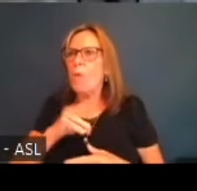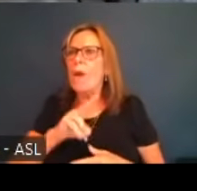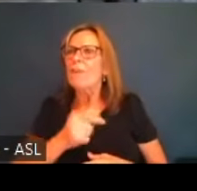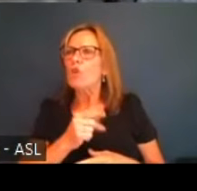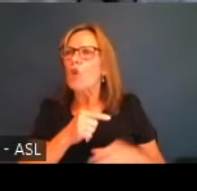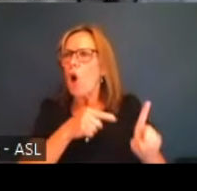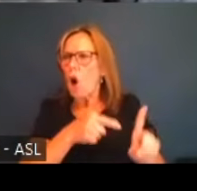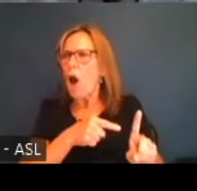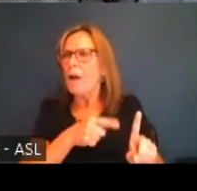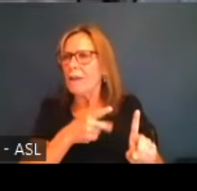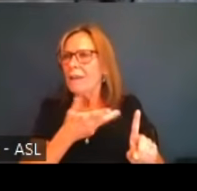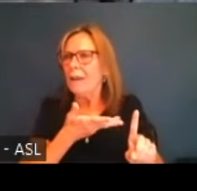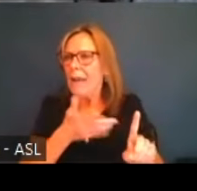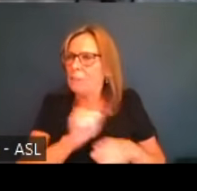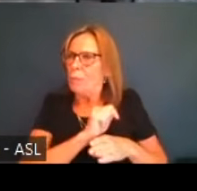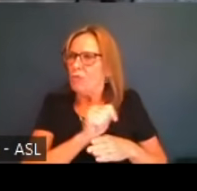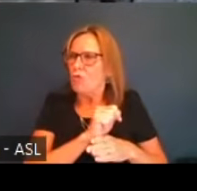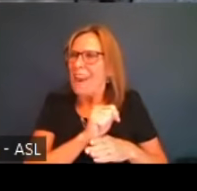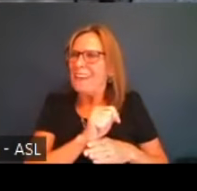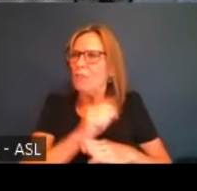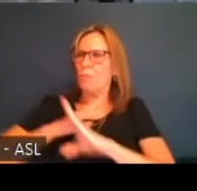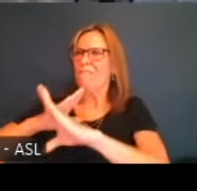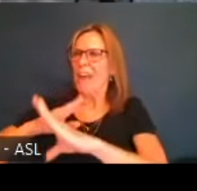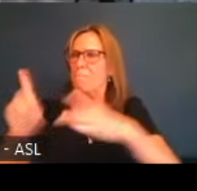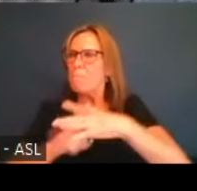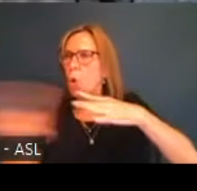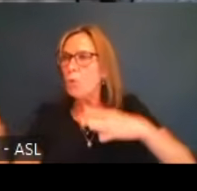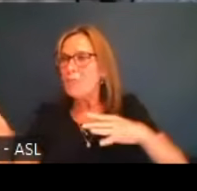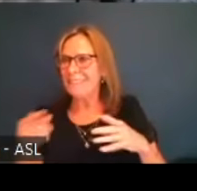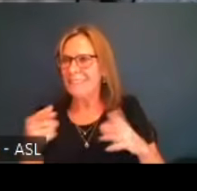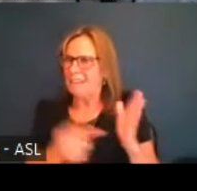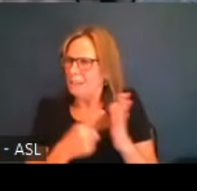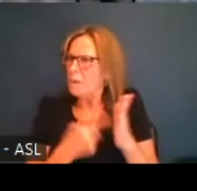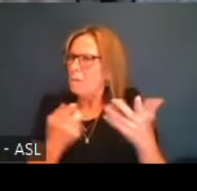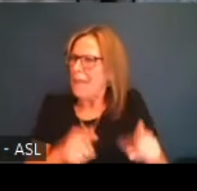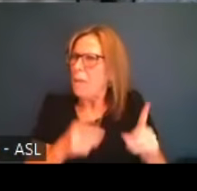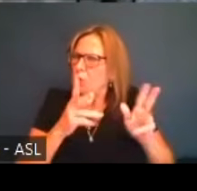also mitigate or eliminate some of the impairing effects of autism, So again, what we' re really looking for here